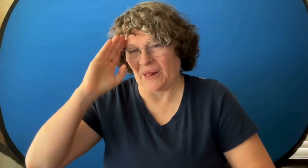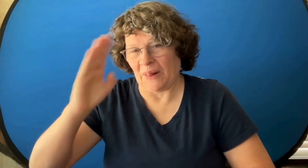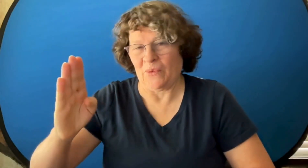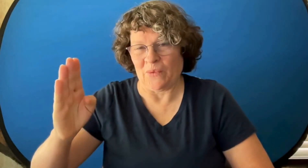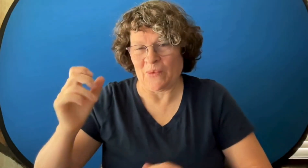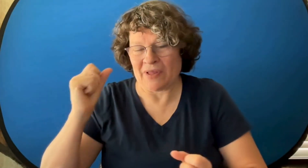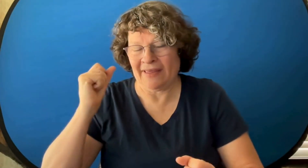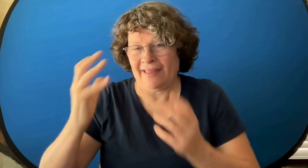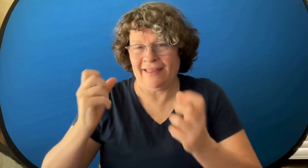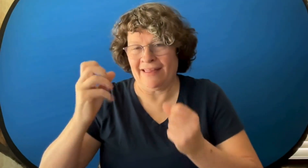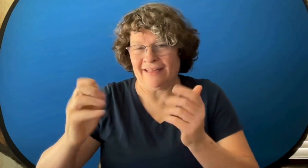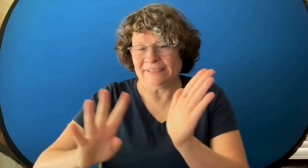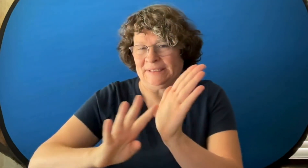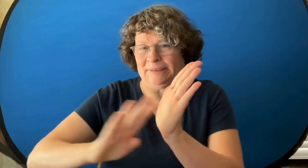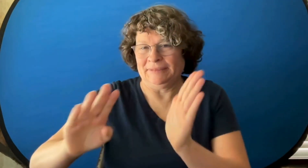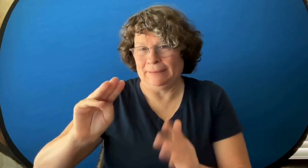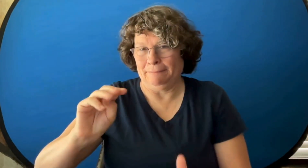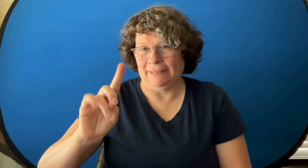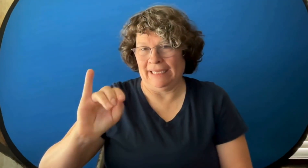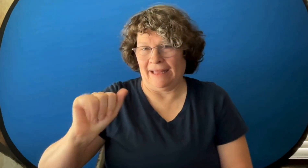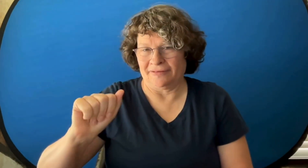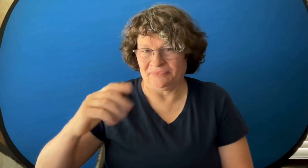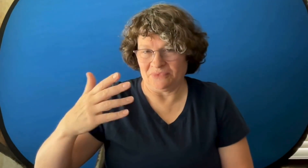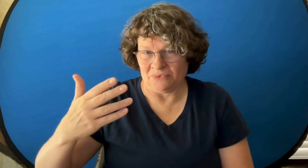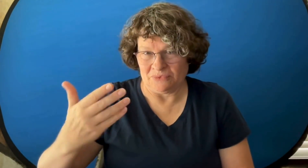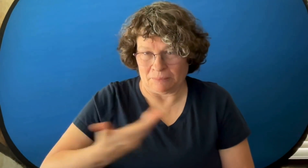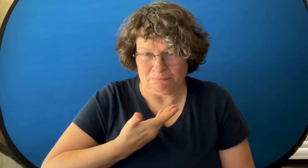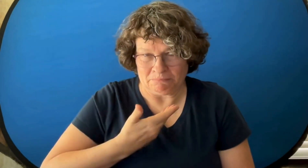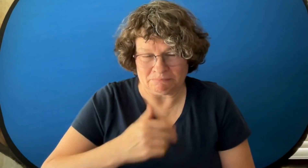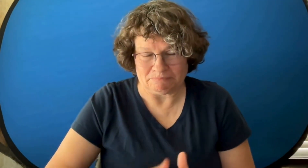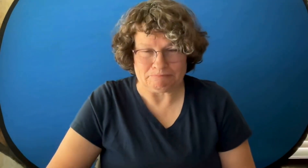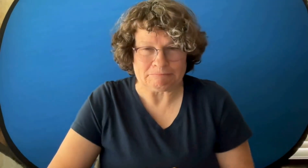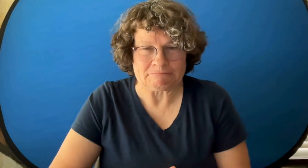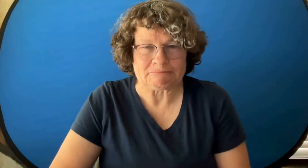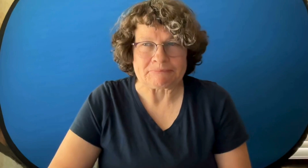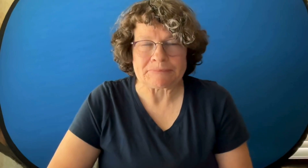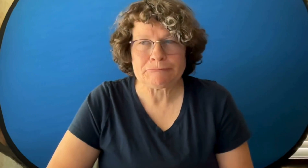Hello, this is Hands Speak Media. Welcome!